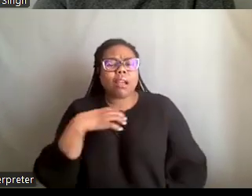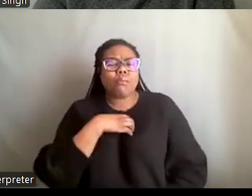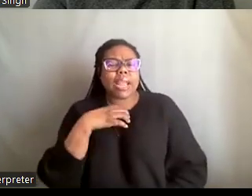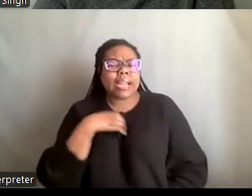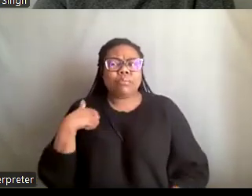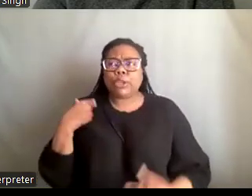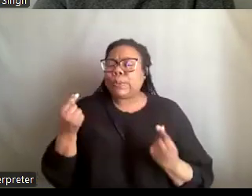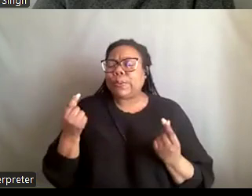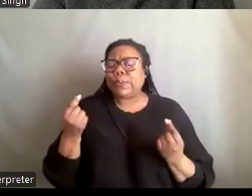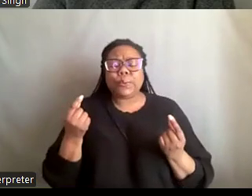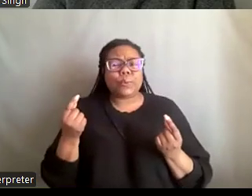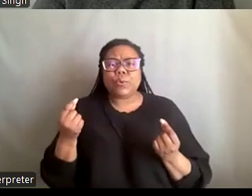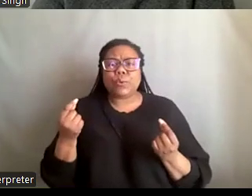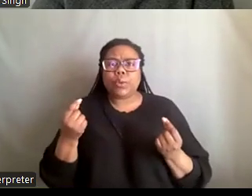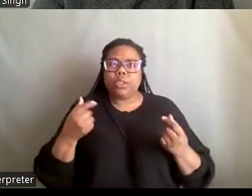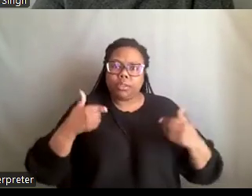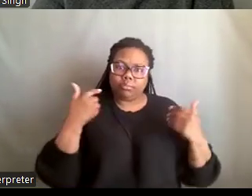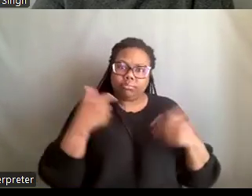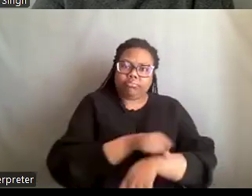instead of kind of complaining , what can I do, what can I do